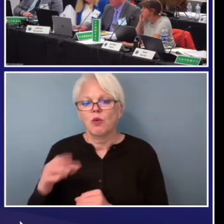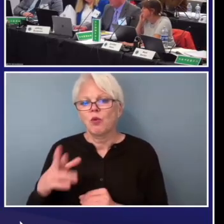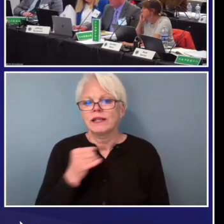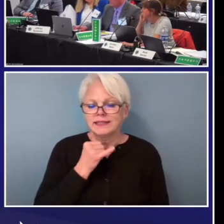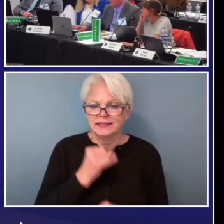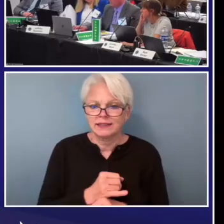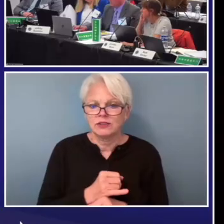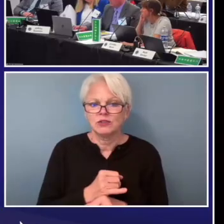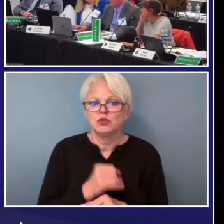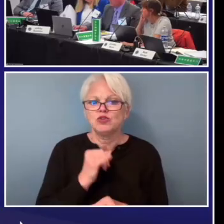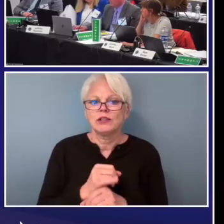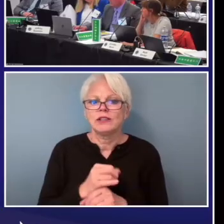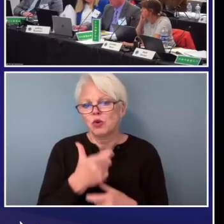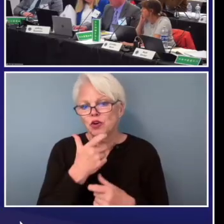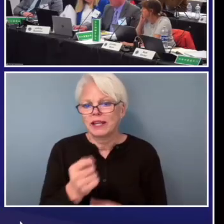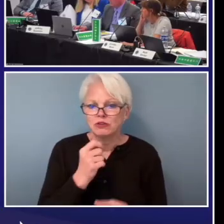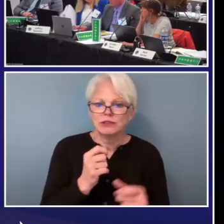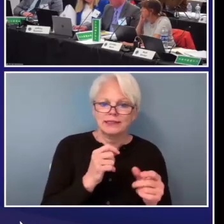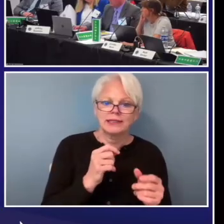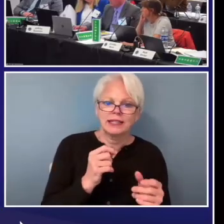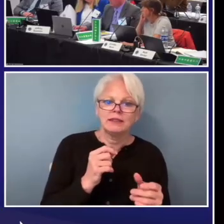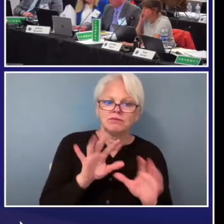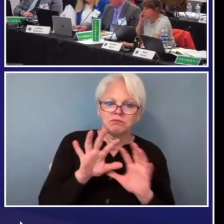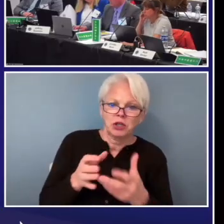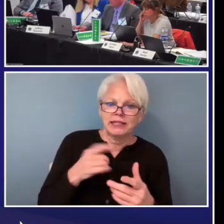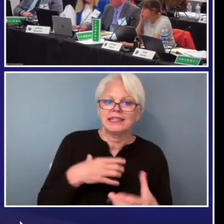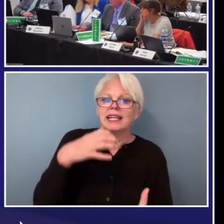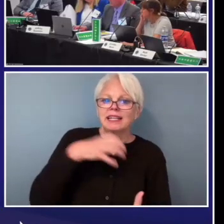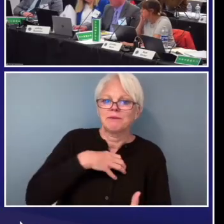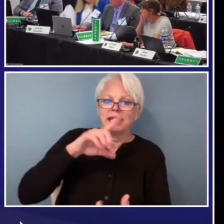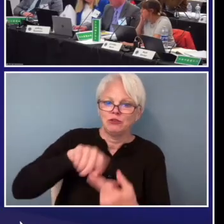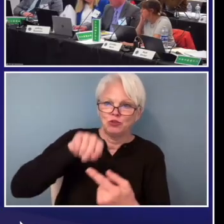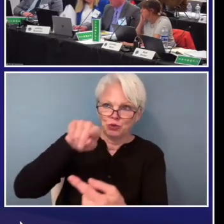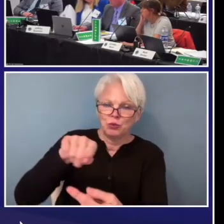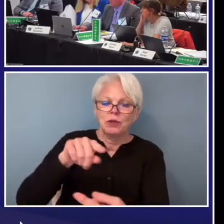interested parties to complain to it. And so on this one, on separate independence,